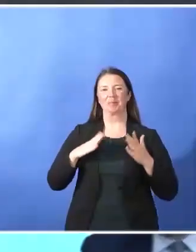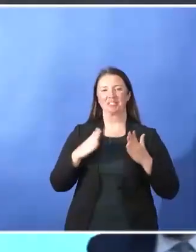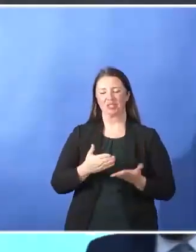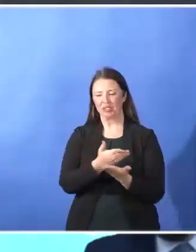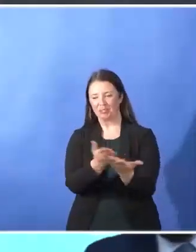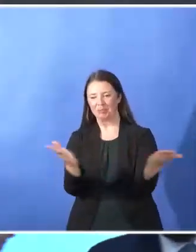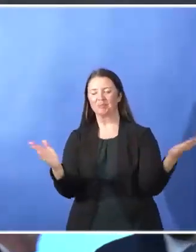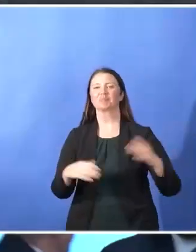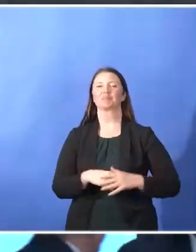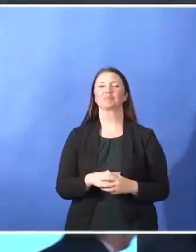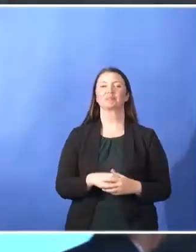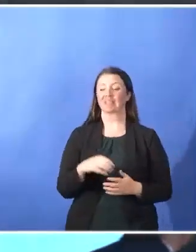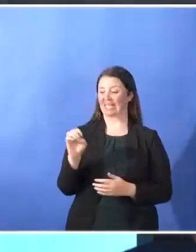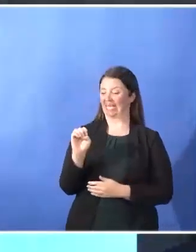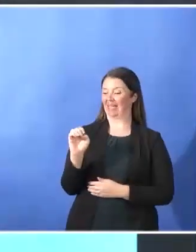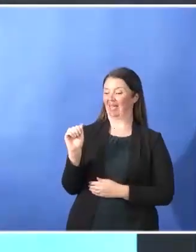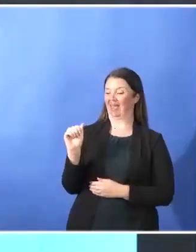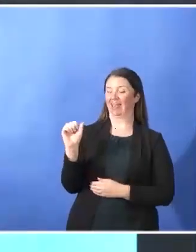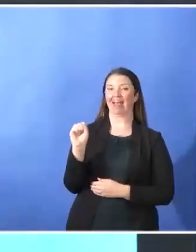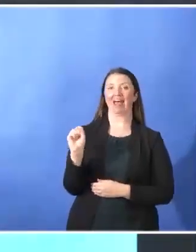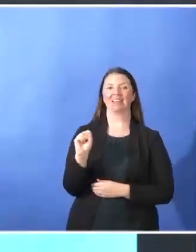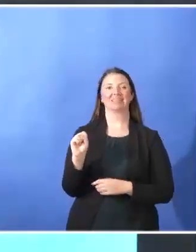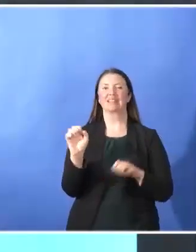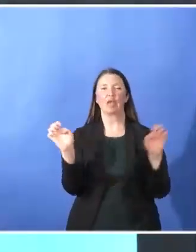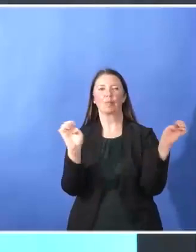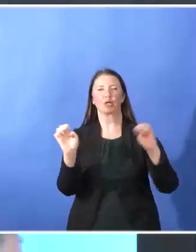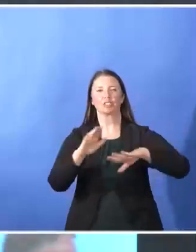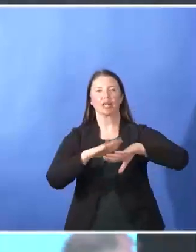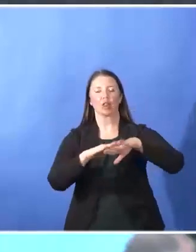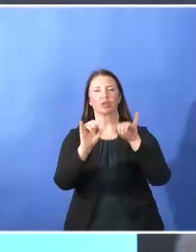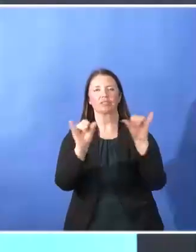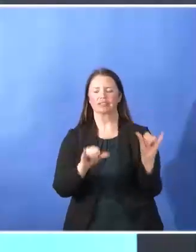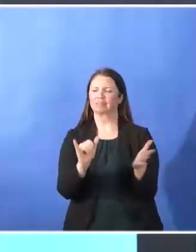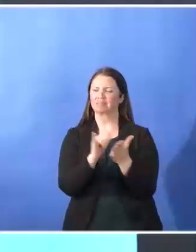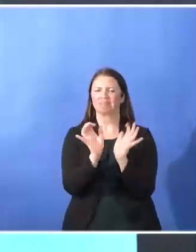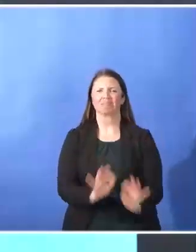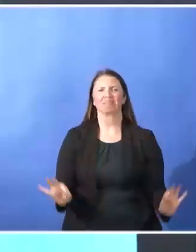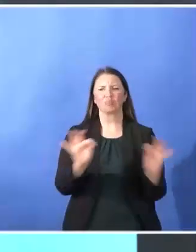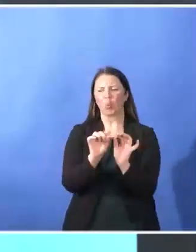OFFICIALS TO QUICKLY SEND WARNINGS AND INFORMATION ABOUT DANGEROUS SITUATIONS TO THE PUBLIC USING CABLE, OVER THE